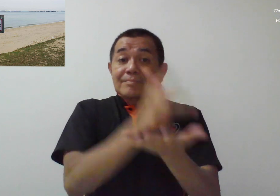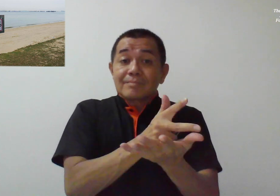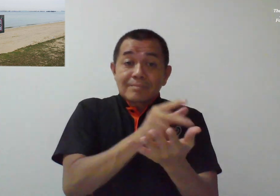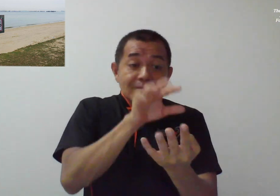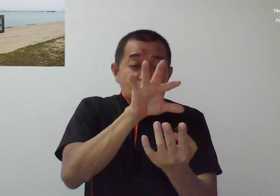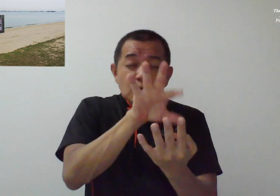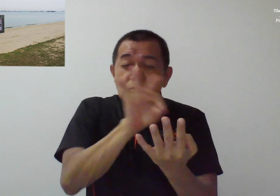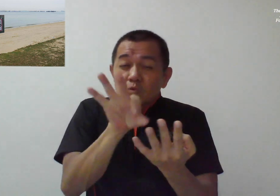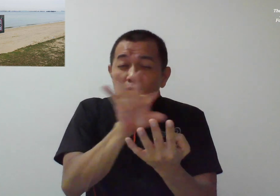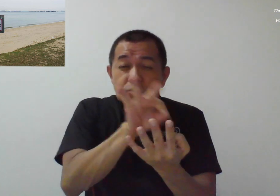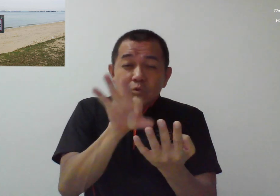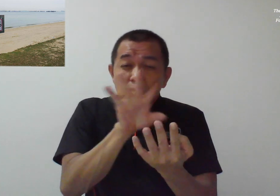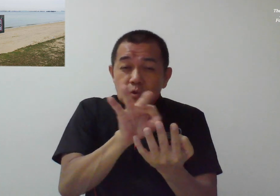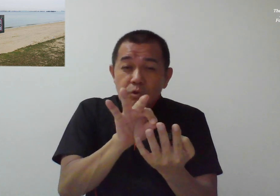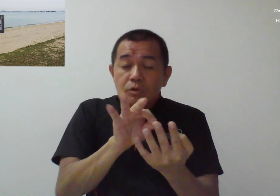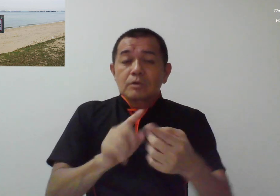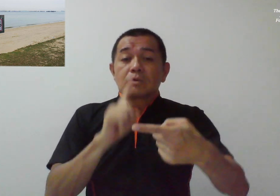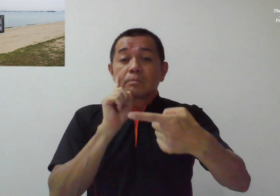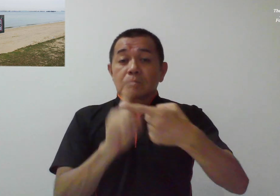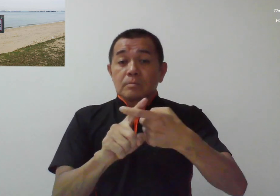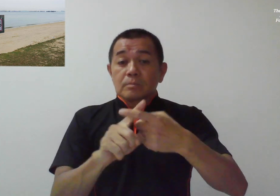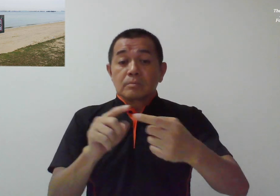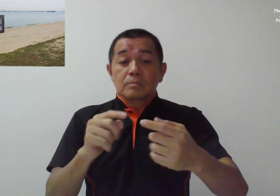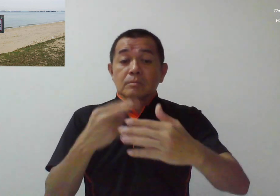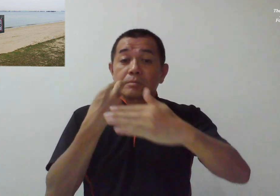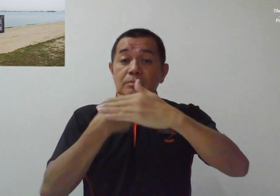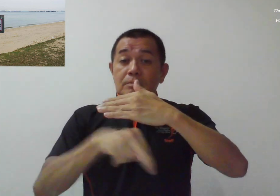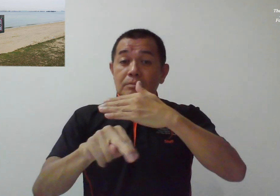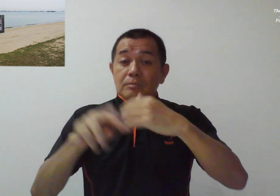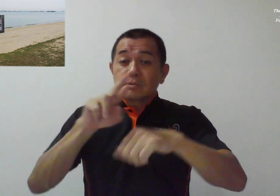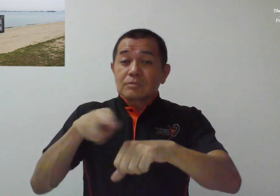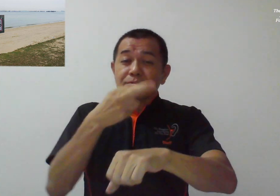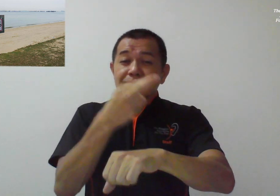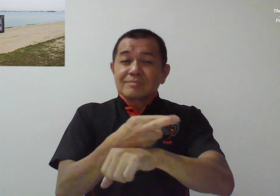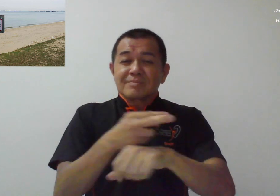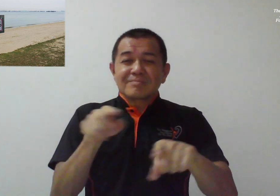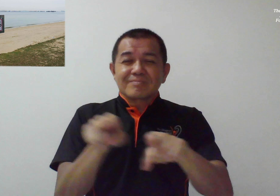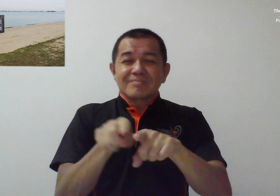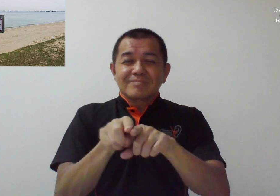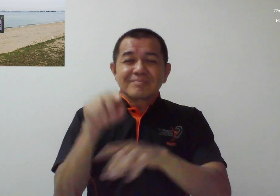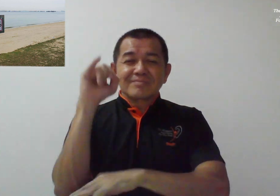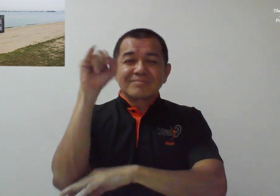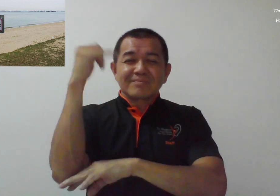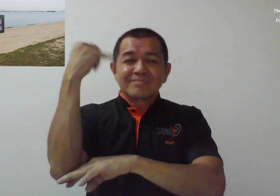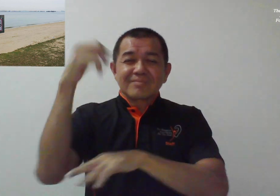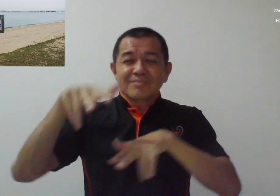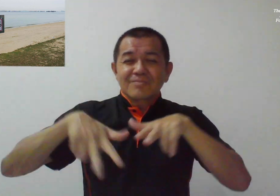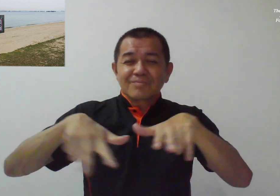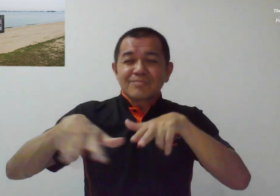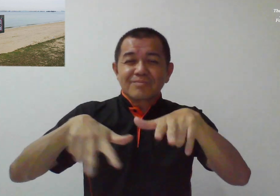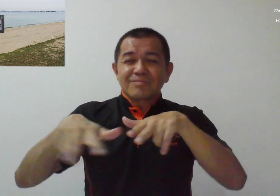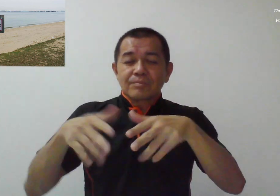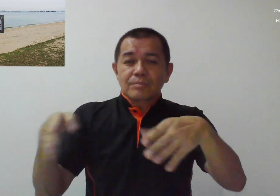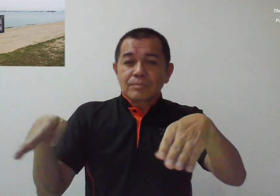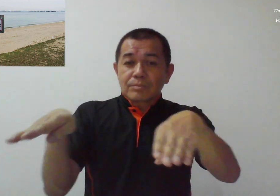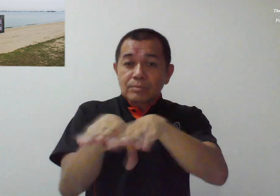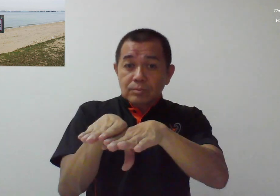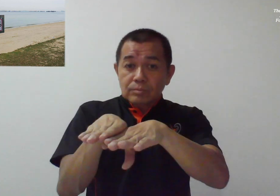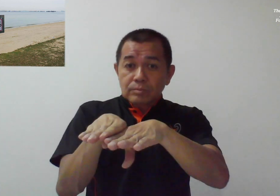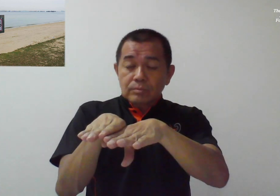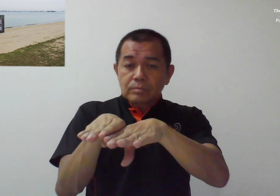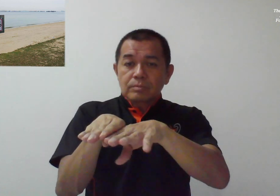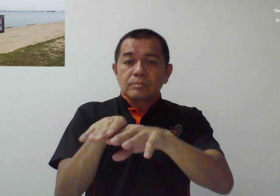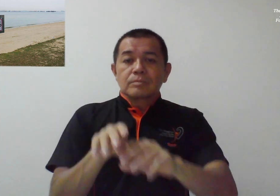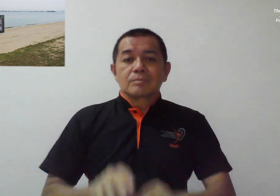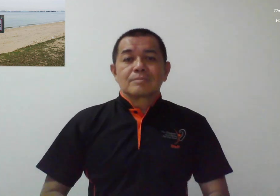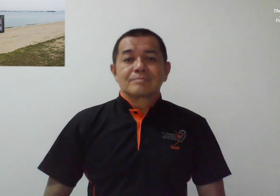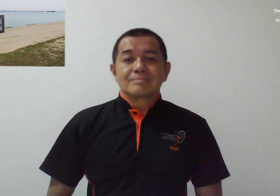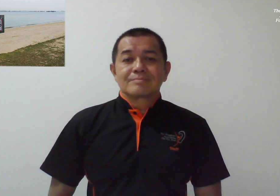Selected areas in parks and nature reserves are closed.